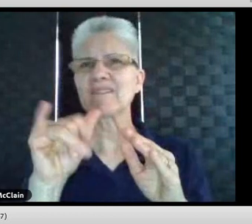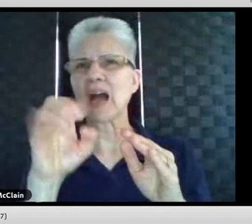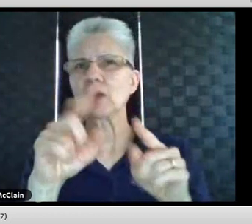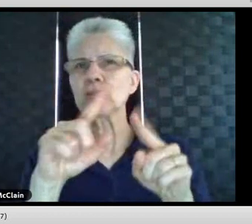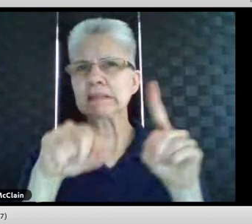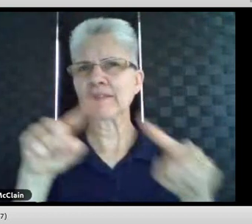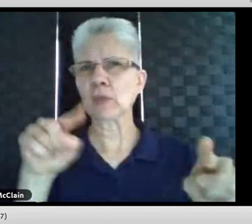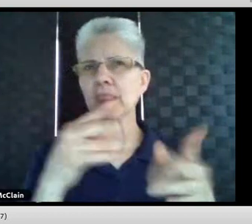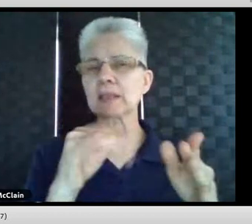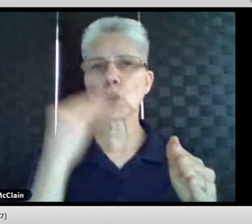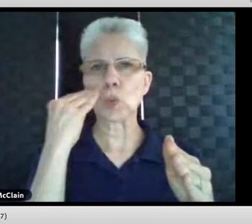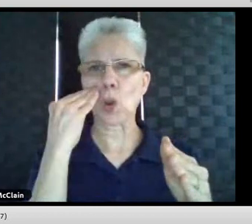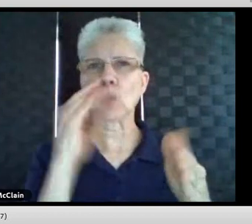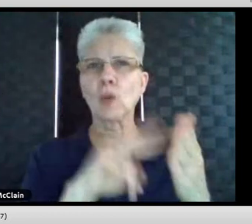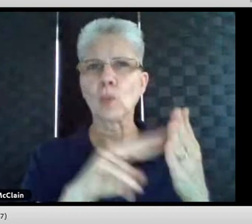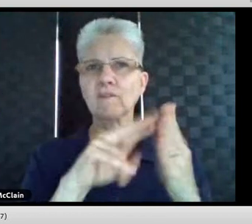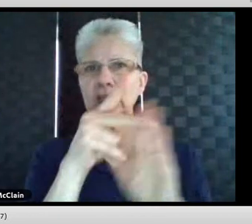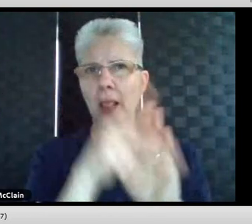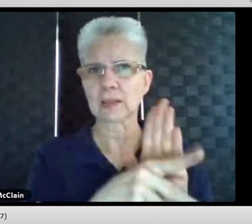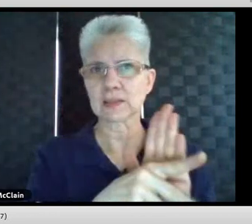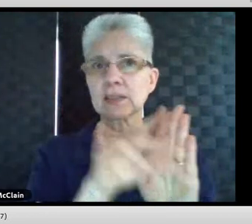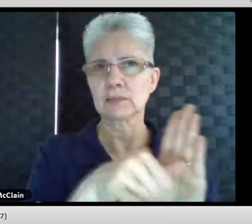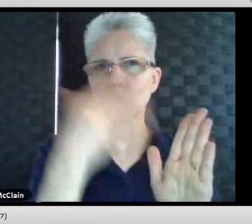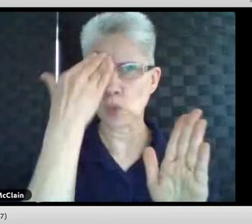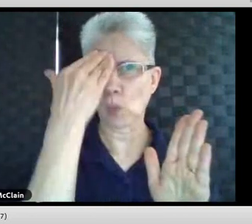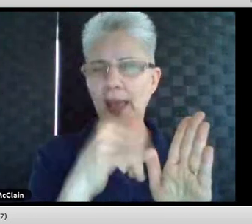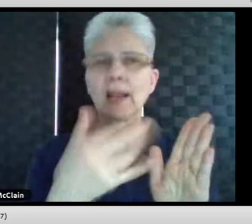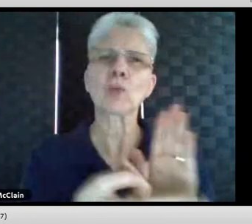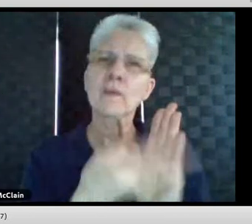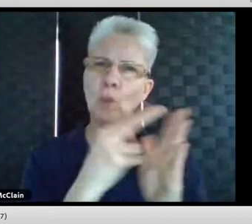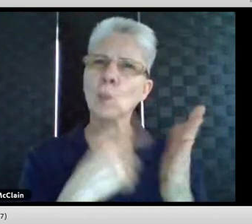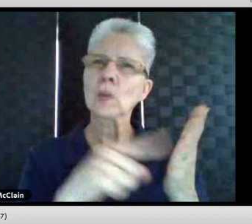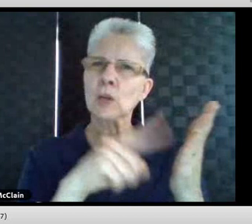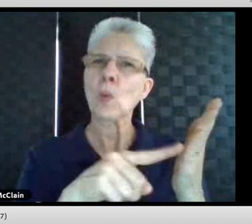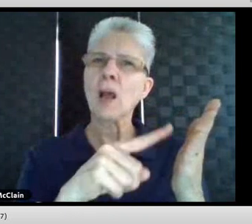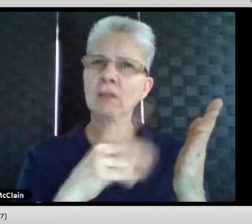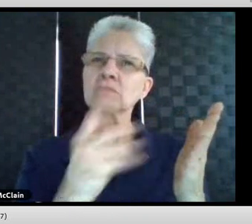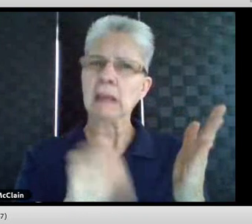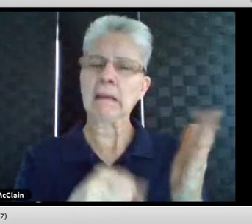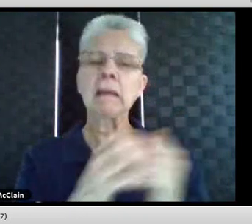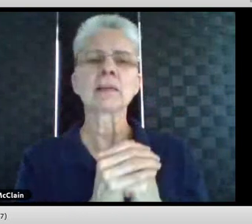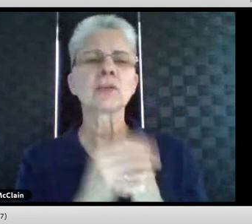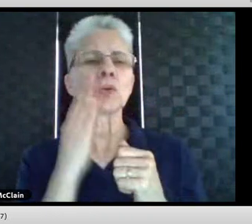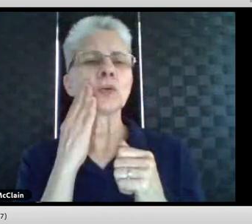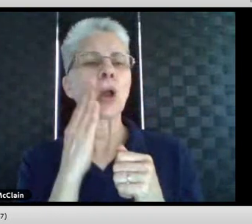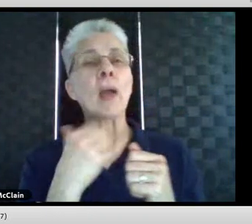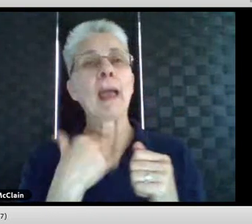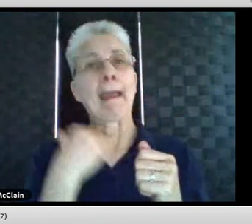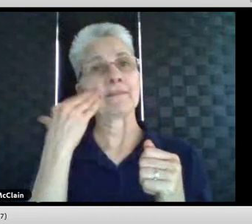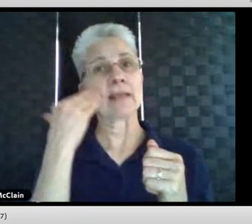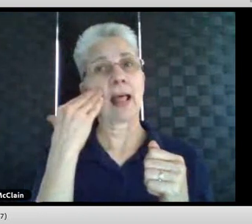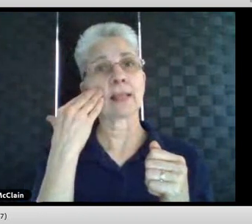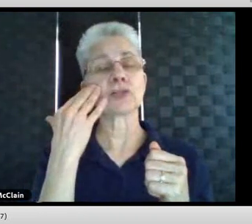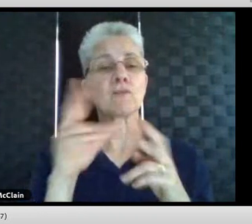So know your reference policies, and review them every once in awhile. You know, have knowledge of ready reference,